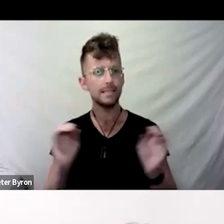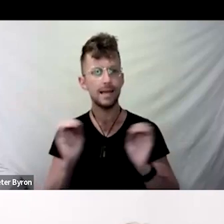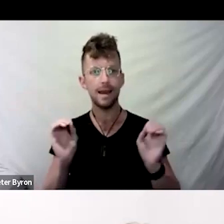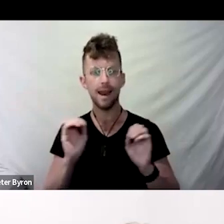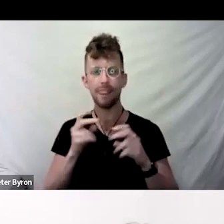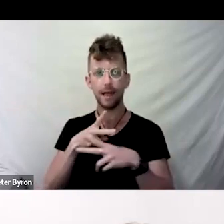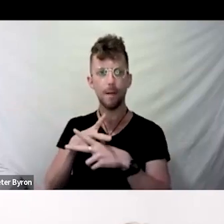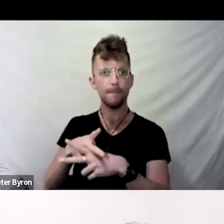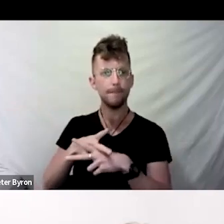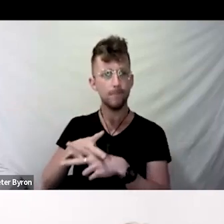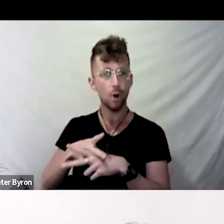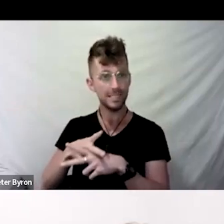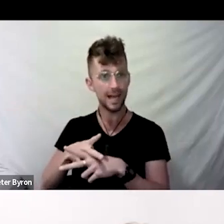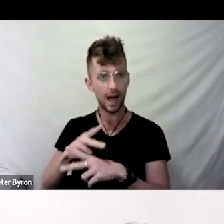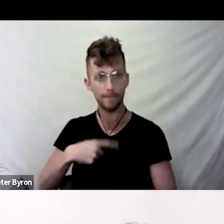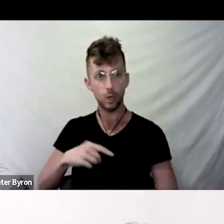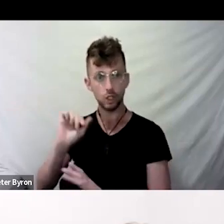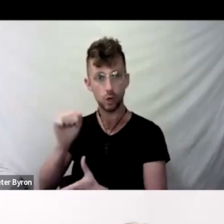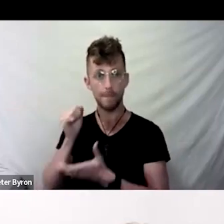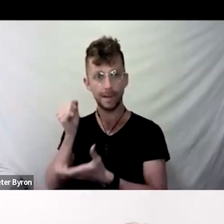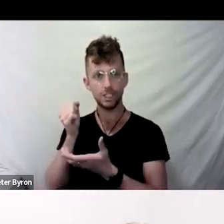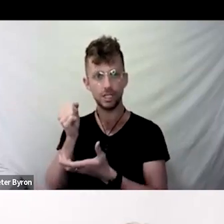That isn’t the case, EGL sites